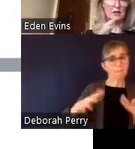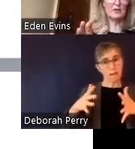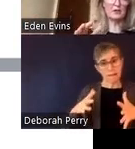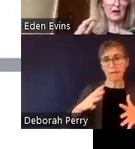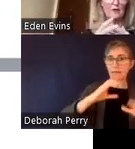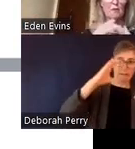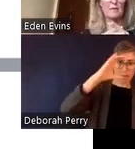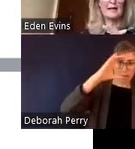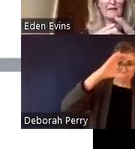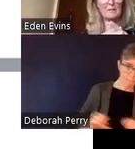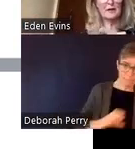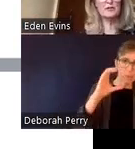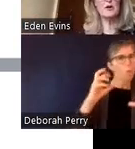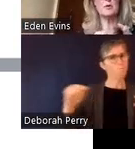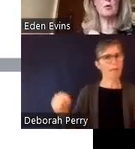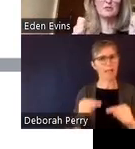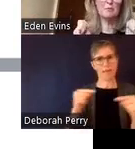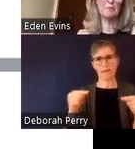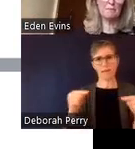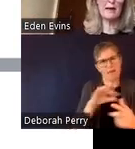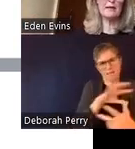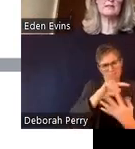know, - there's a lot of comorbidity even amongst those, but what was the main reason